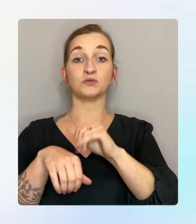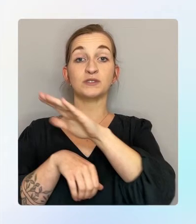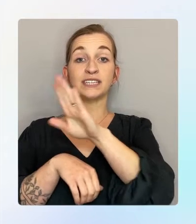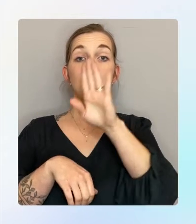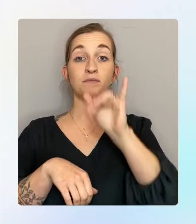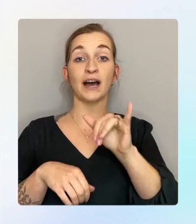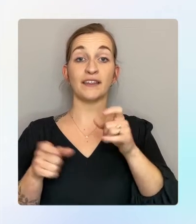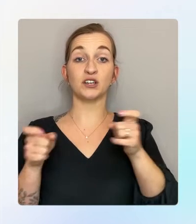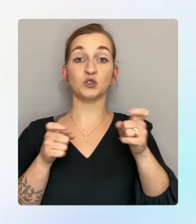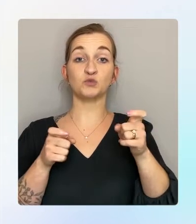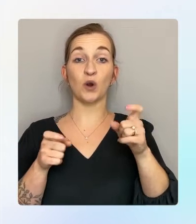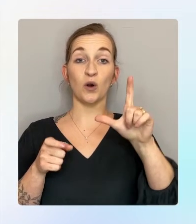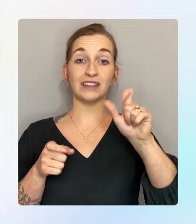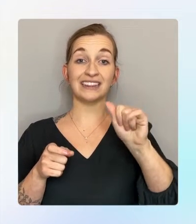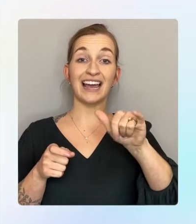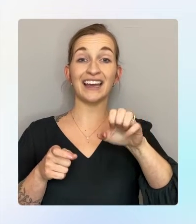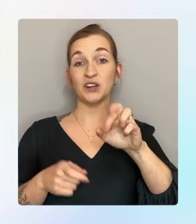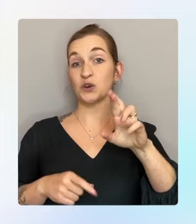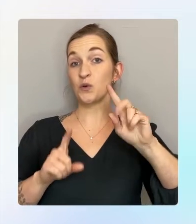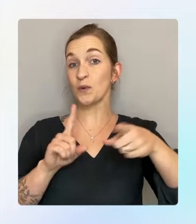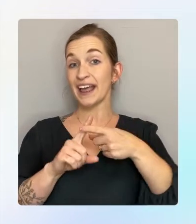when the user is interacting with a virtual object.